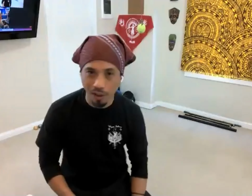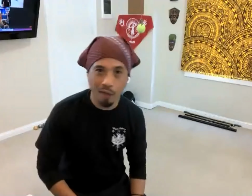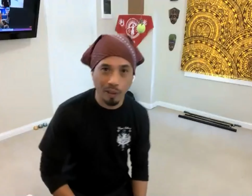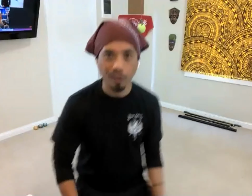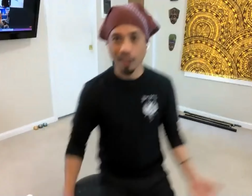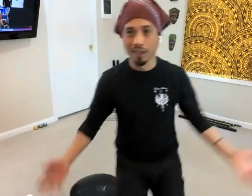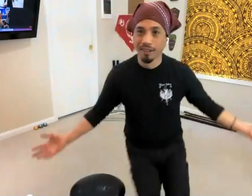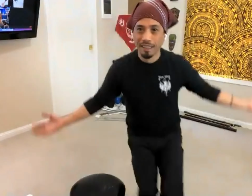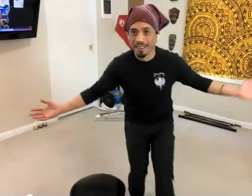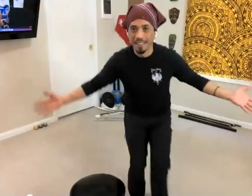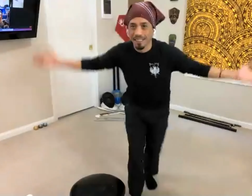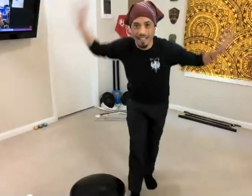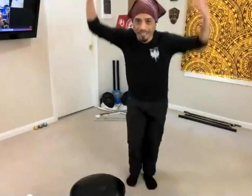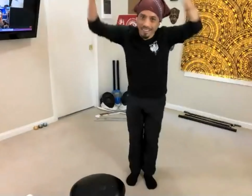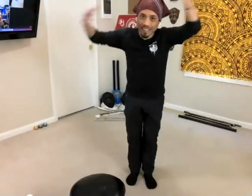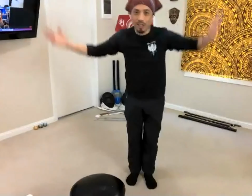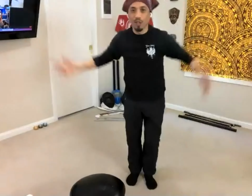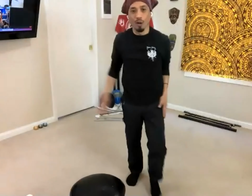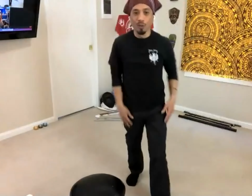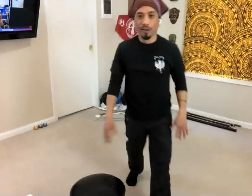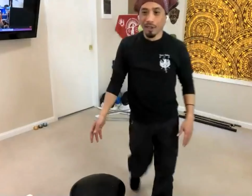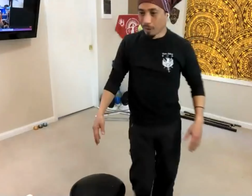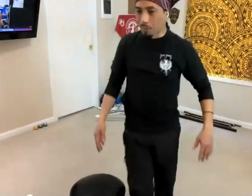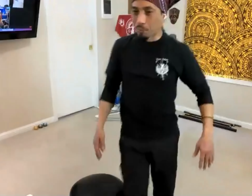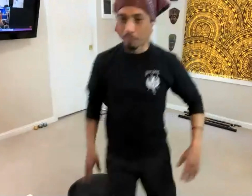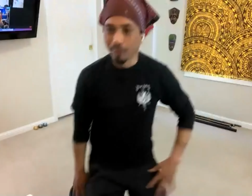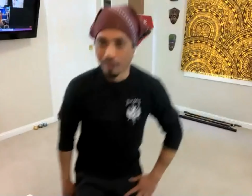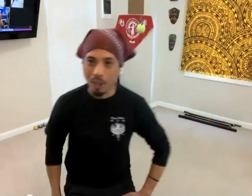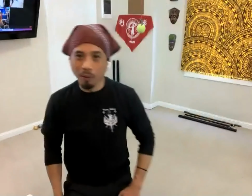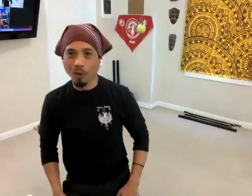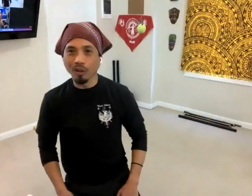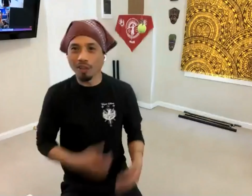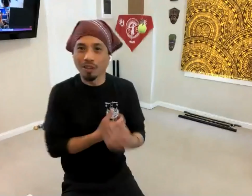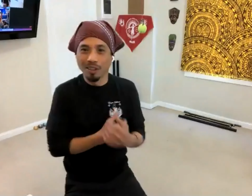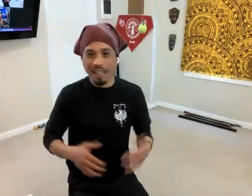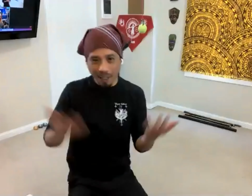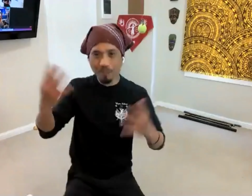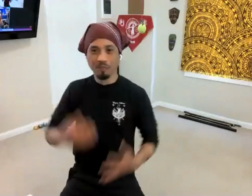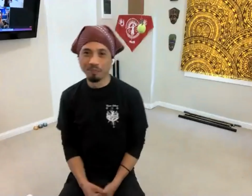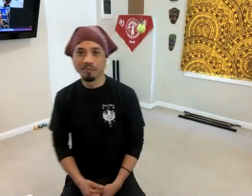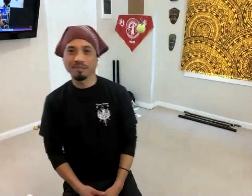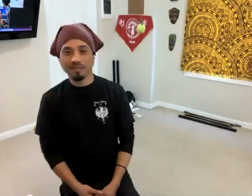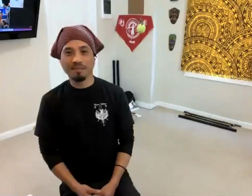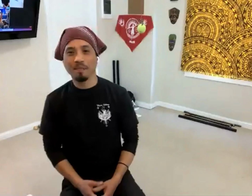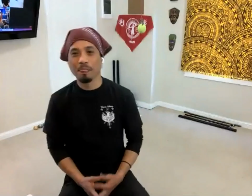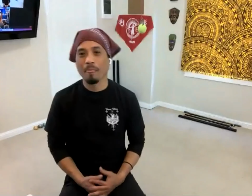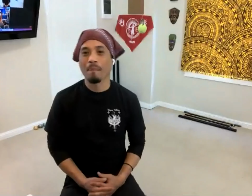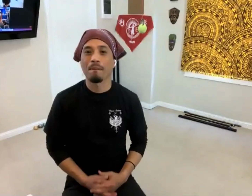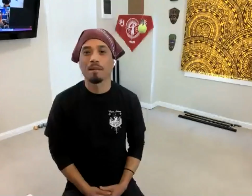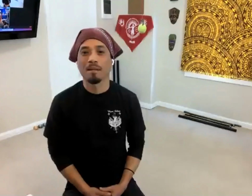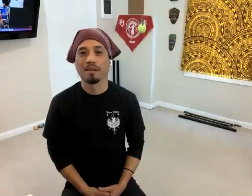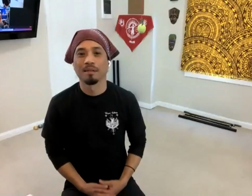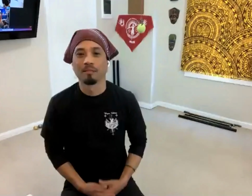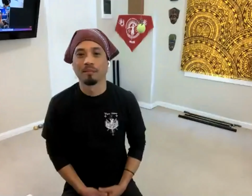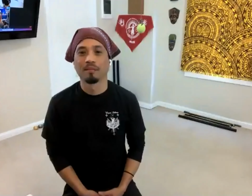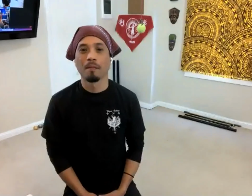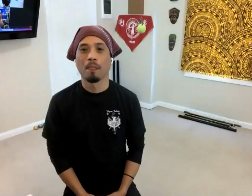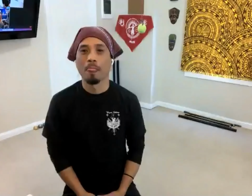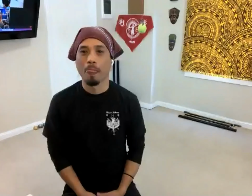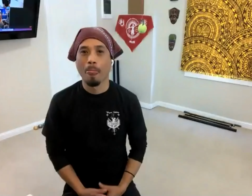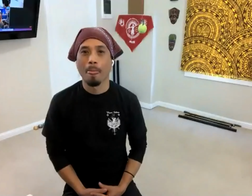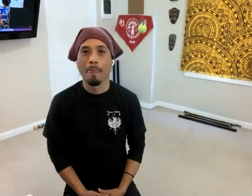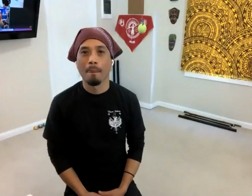TALL OR SCARY LOOKING. FELICIA: